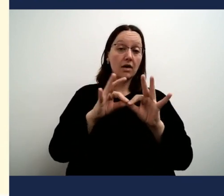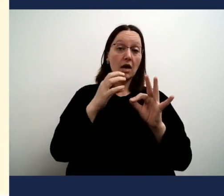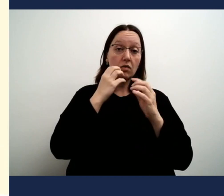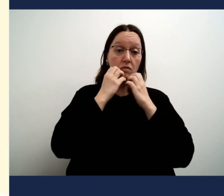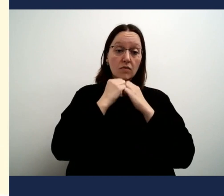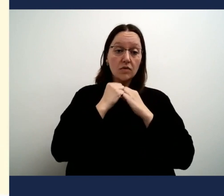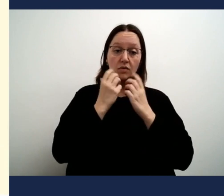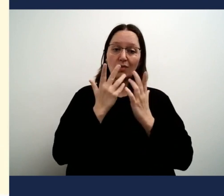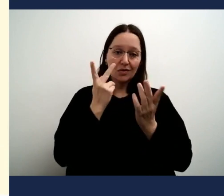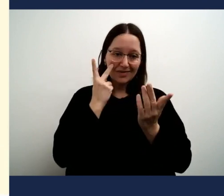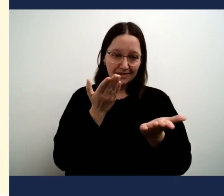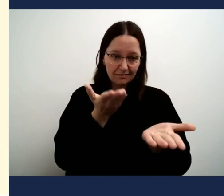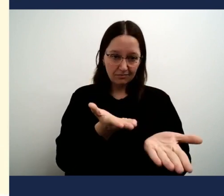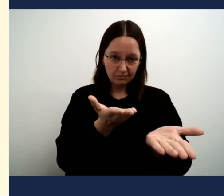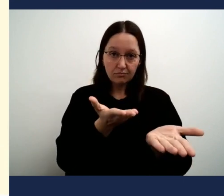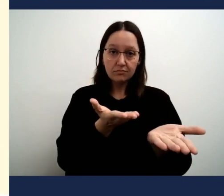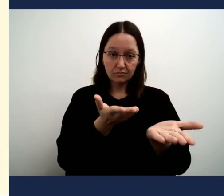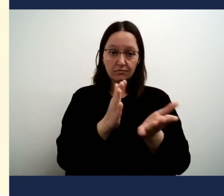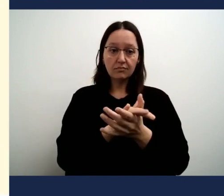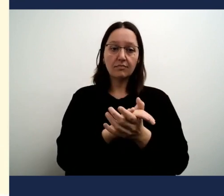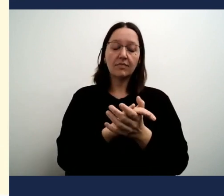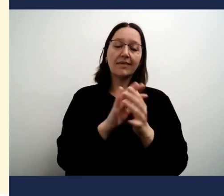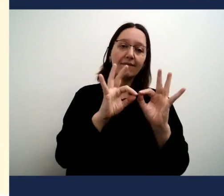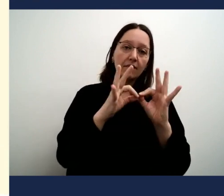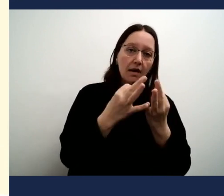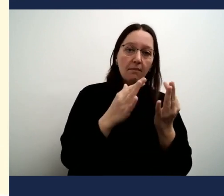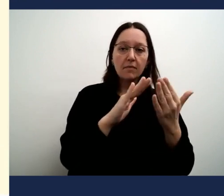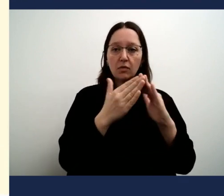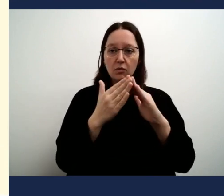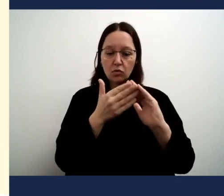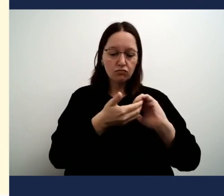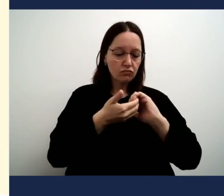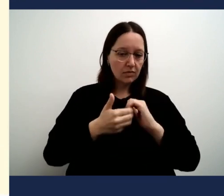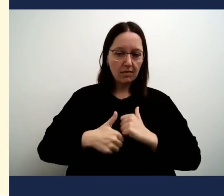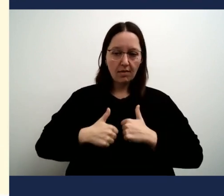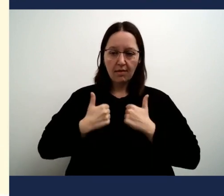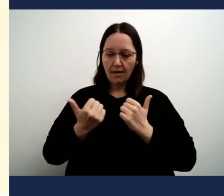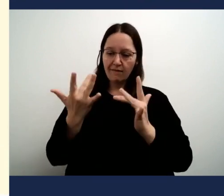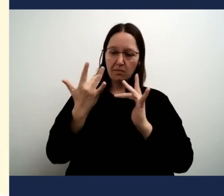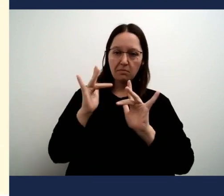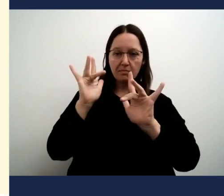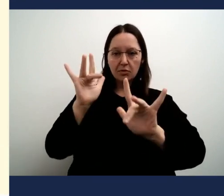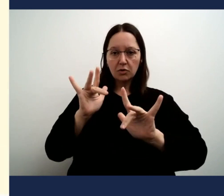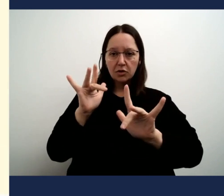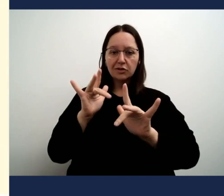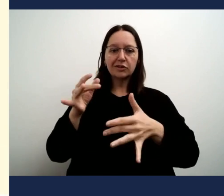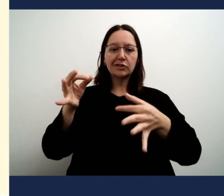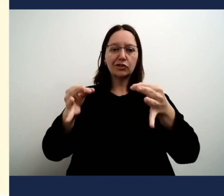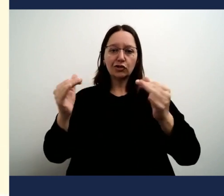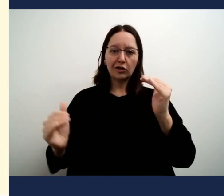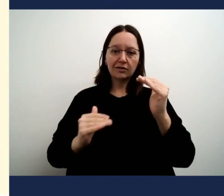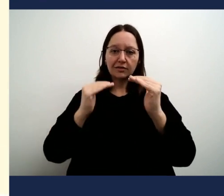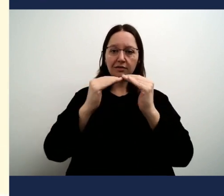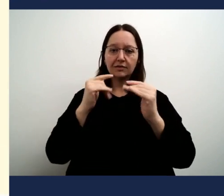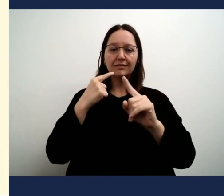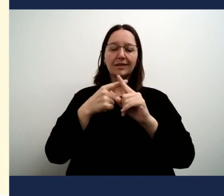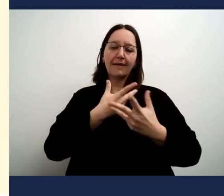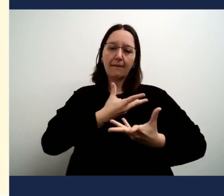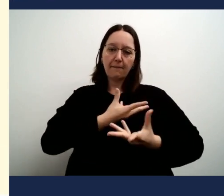population who live across all continents in the world. There are about 50 Muslim-majority countries in the world with